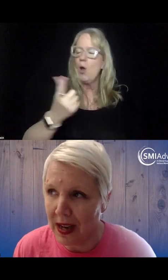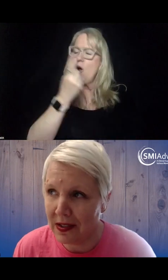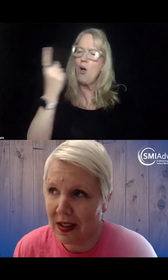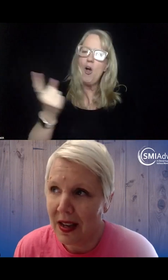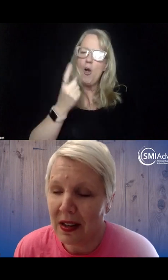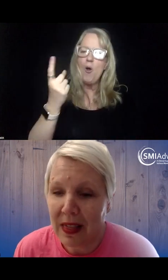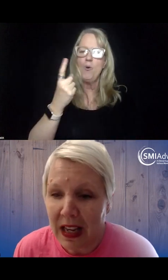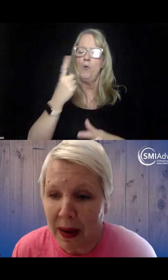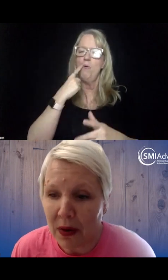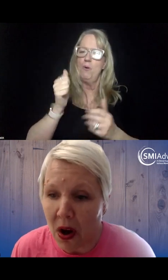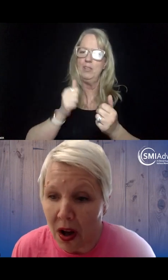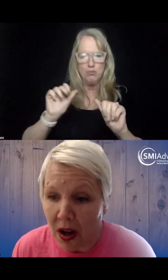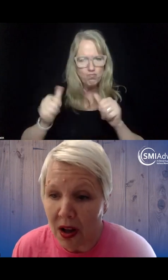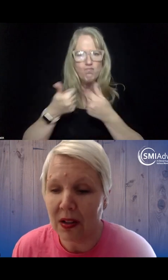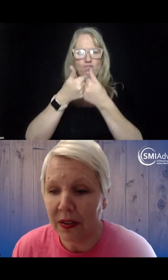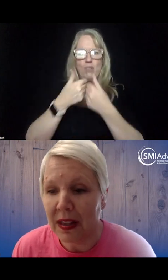US TO THINK ABOUT THE NEEDS OF ALL OF THE GROUPS SO ALL OF THE